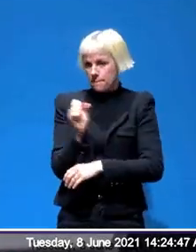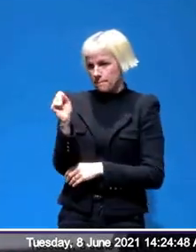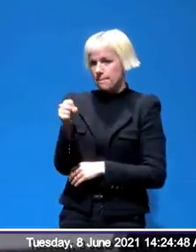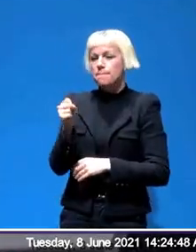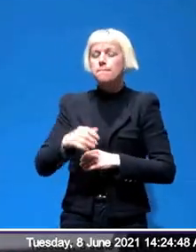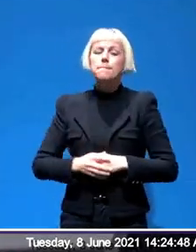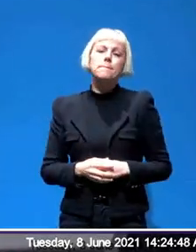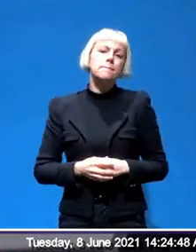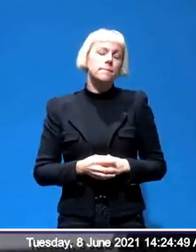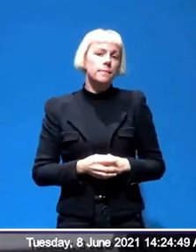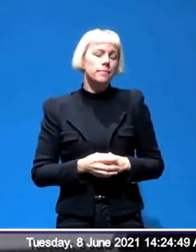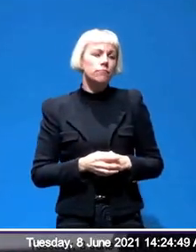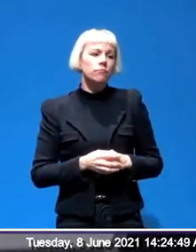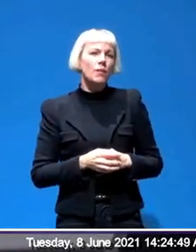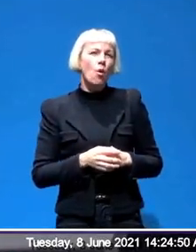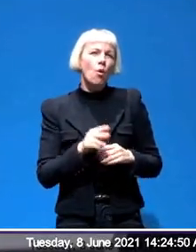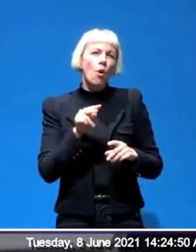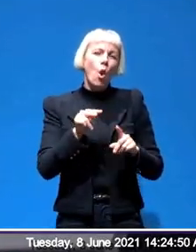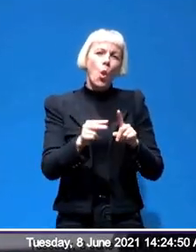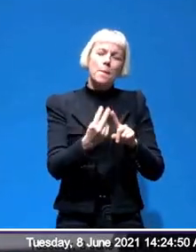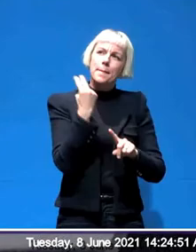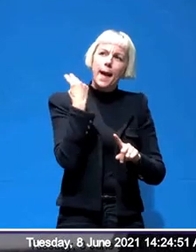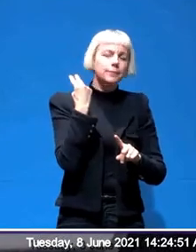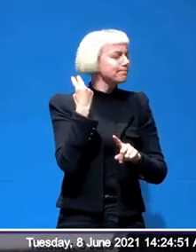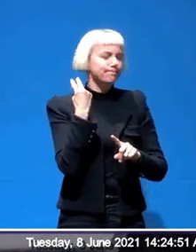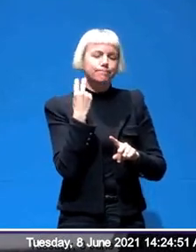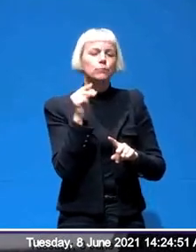Look, in hindsight, no, it should have been a minor, even though